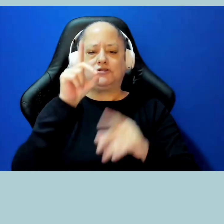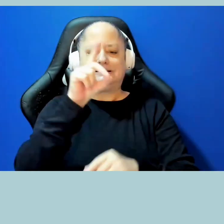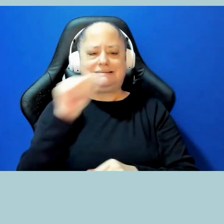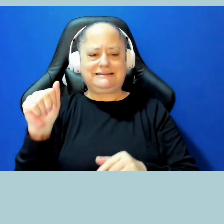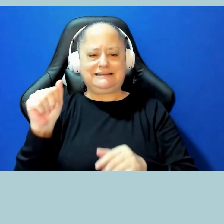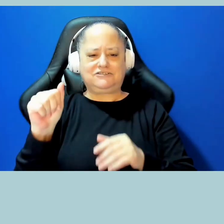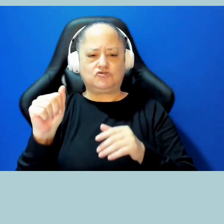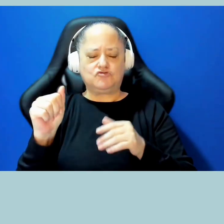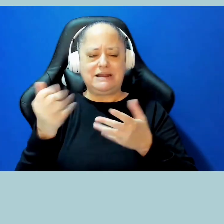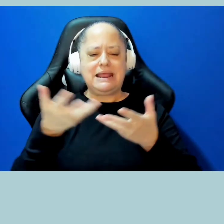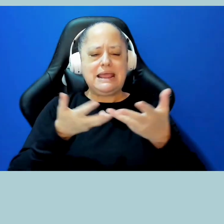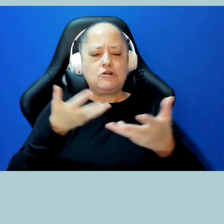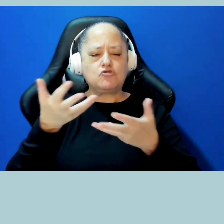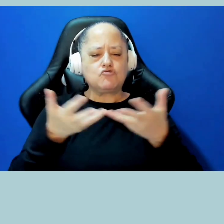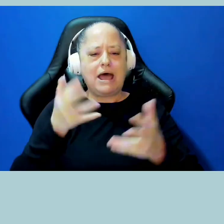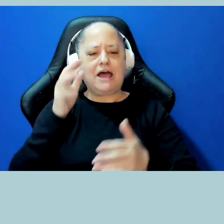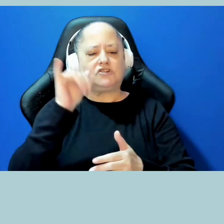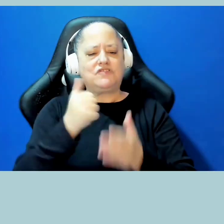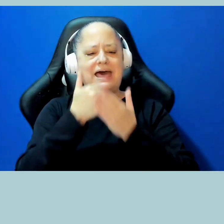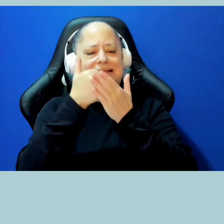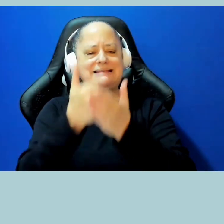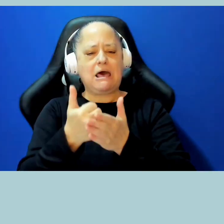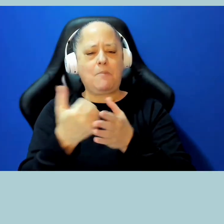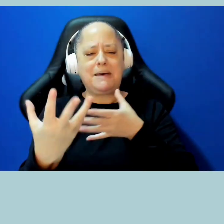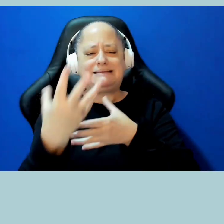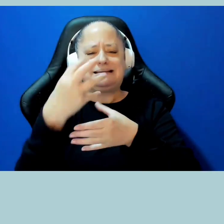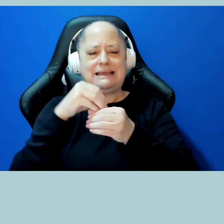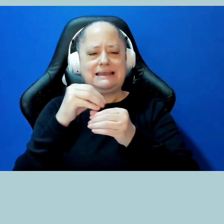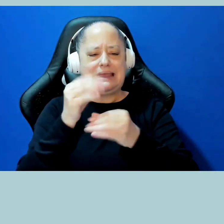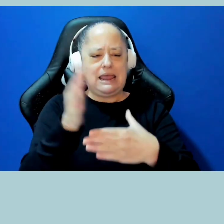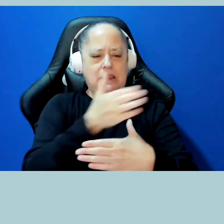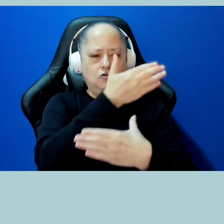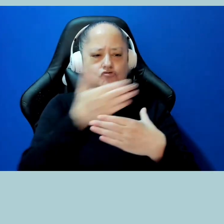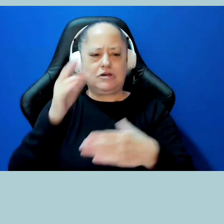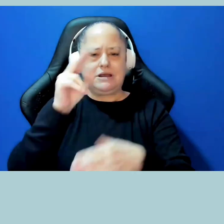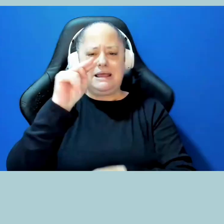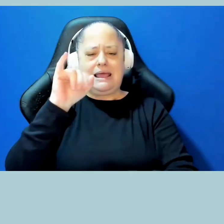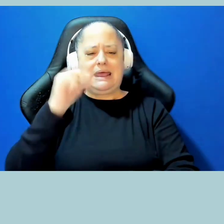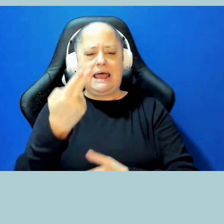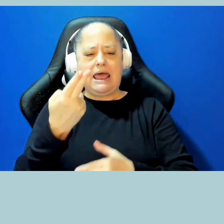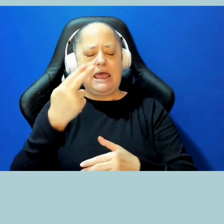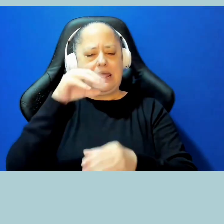And that's really helped us engage a range of NIH internal audiences to get them to understand what we're